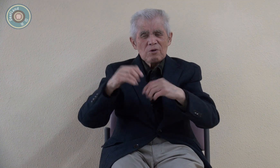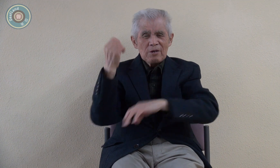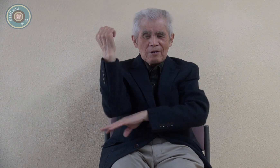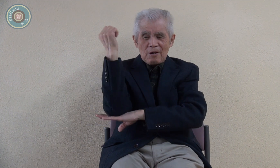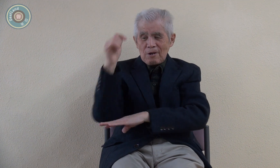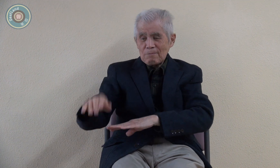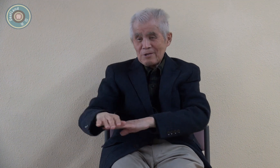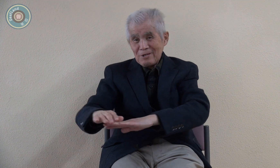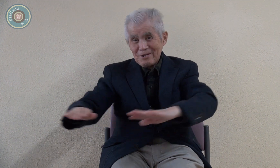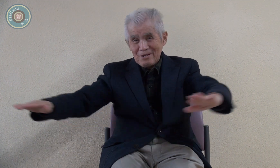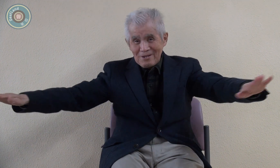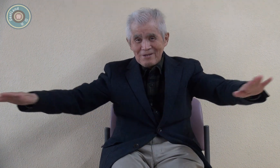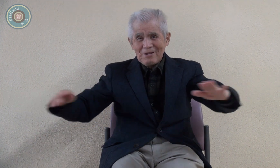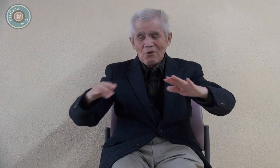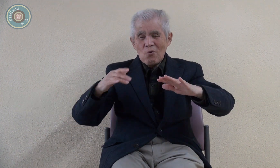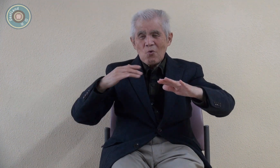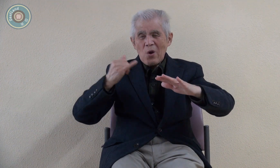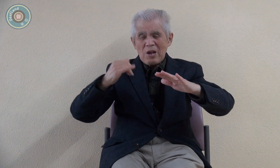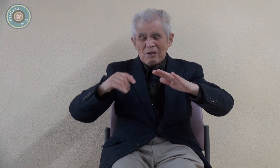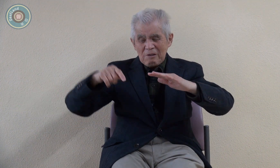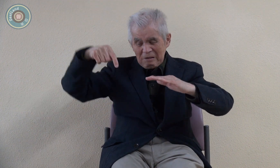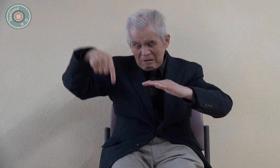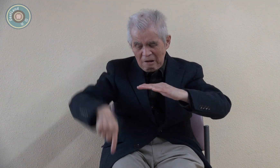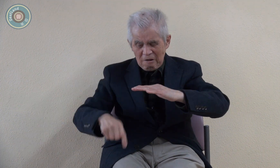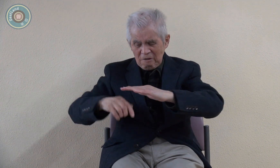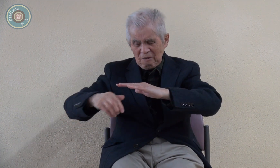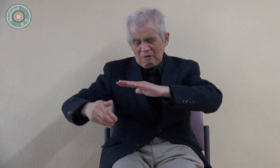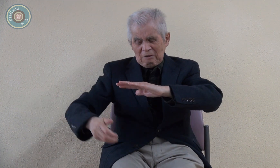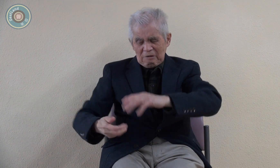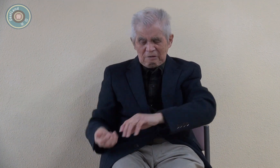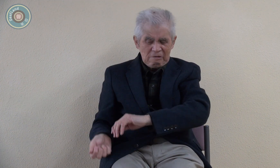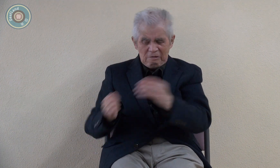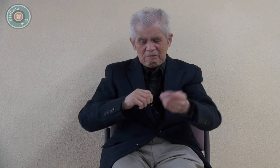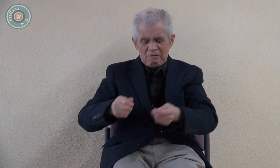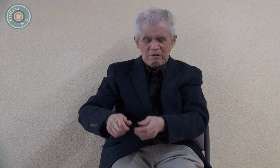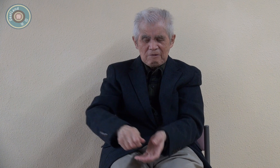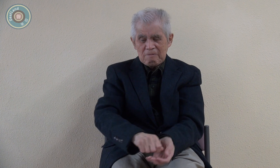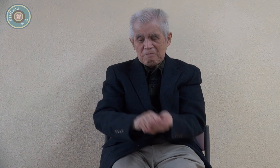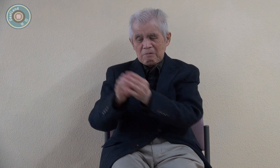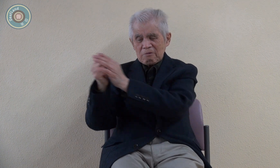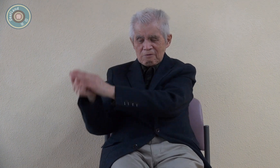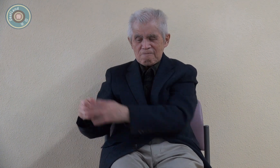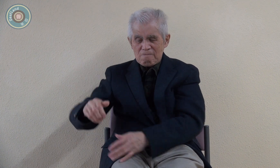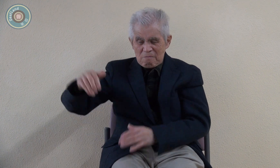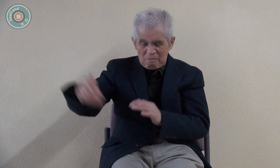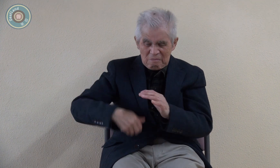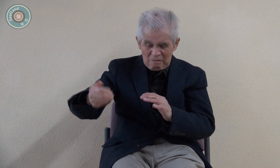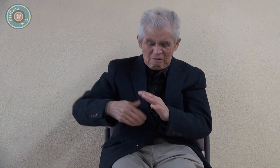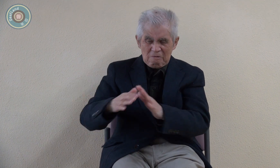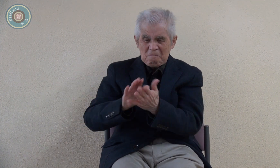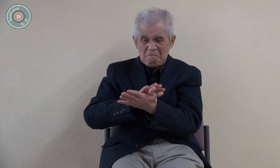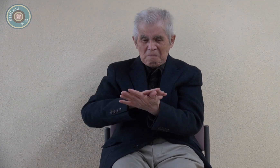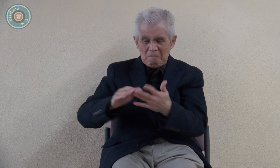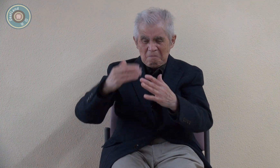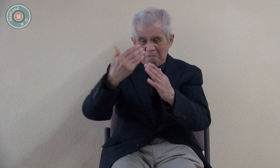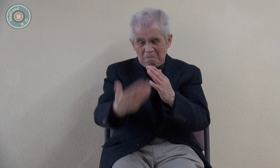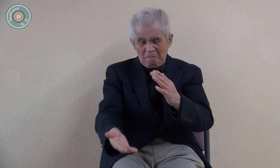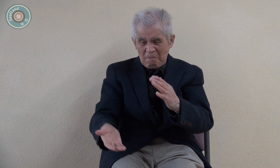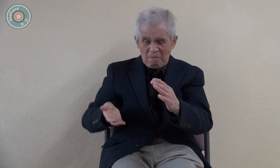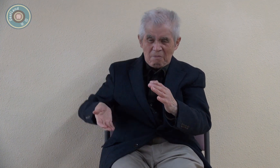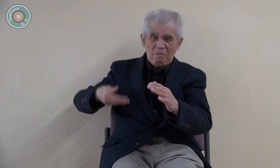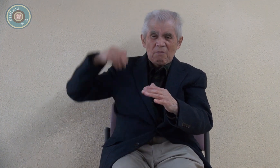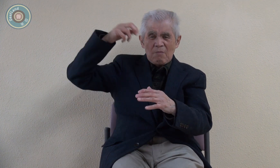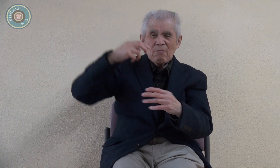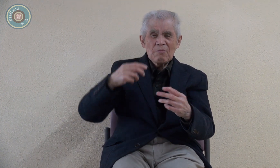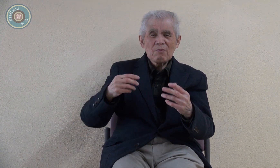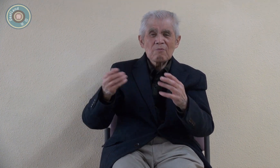So, we dug a hole under the floor of our house and used it as an air-raid shelter